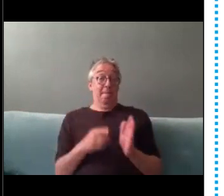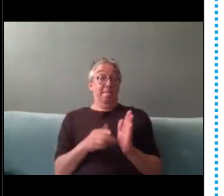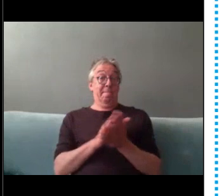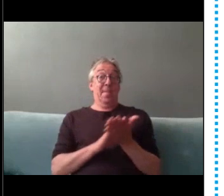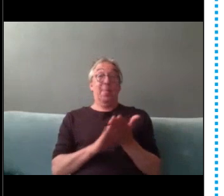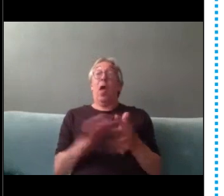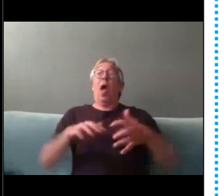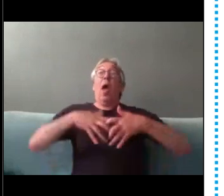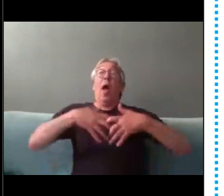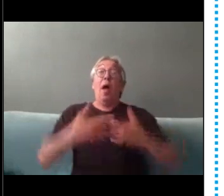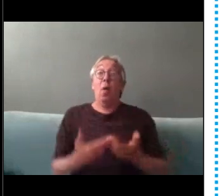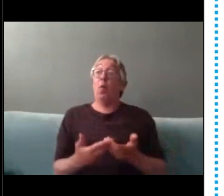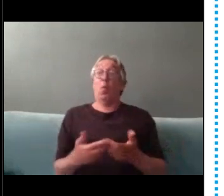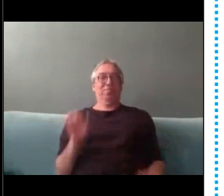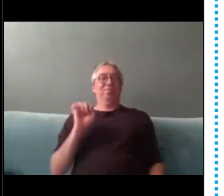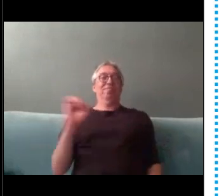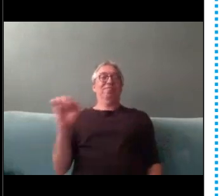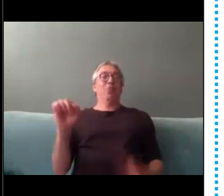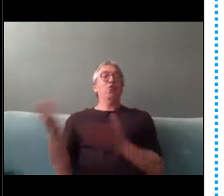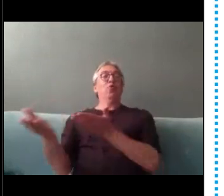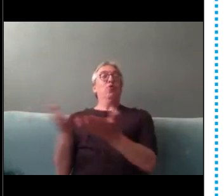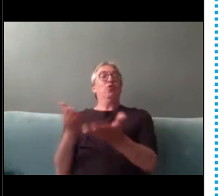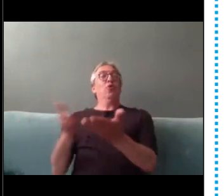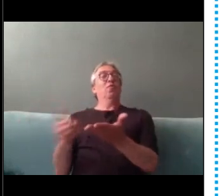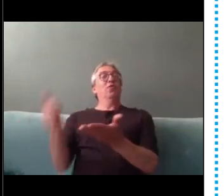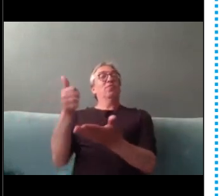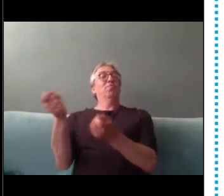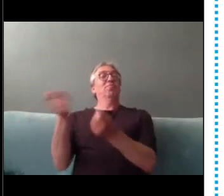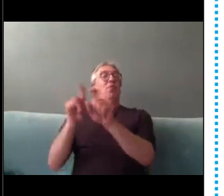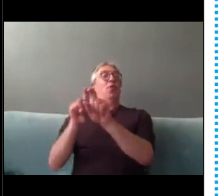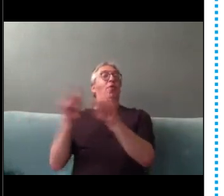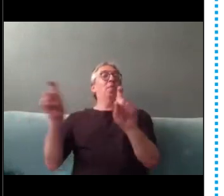to decide how they want to make this accessibility possible.